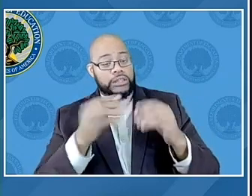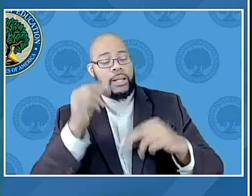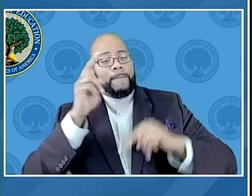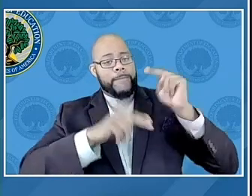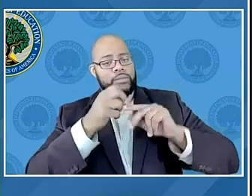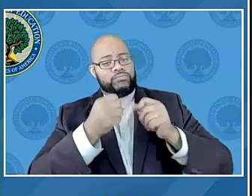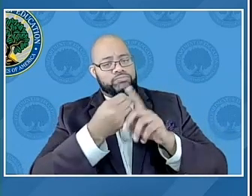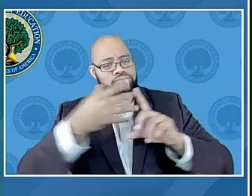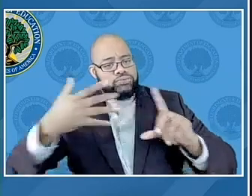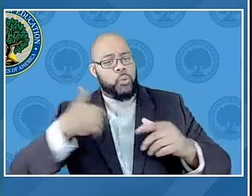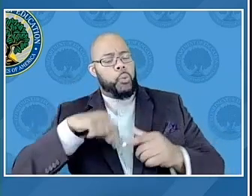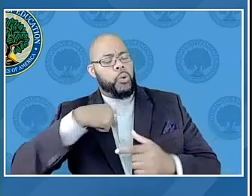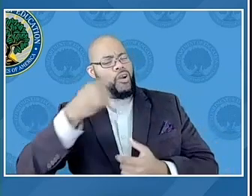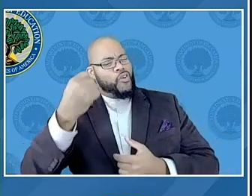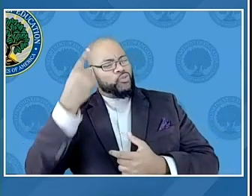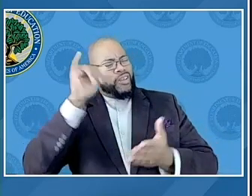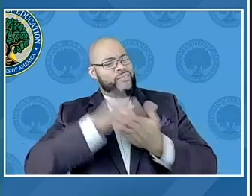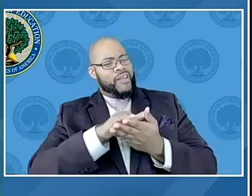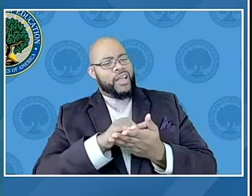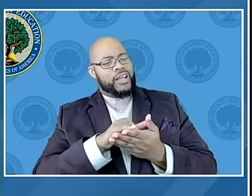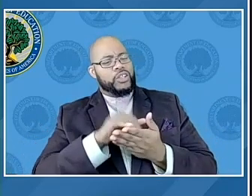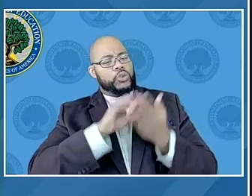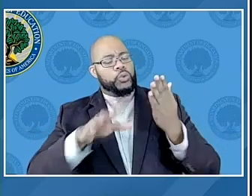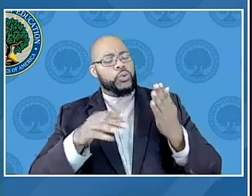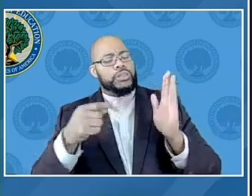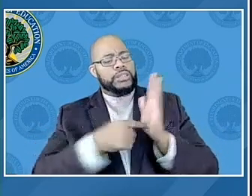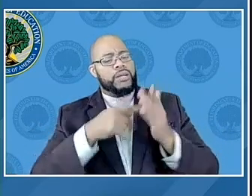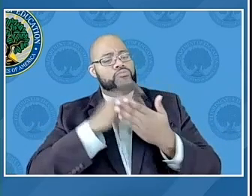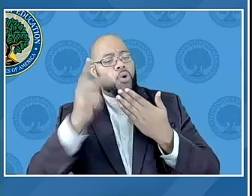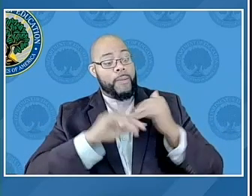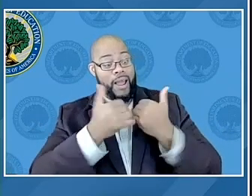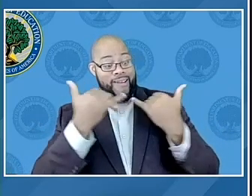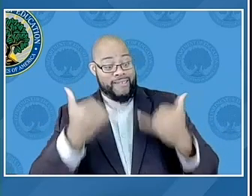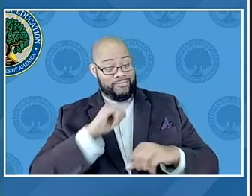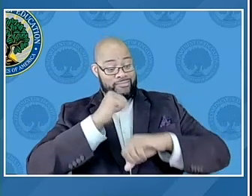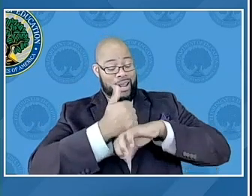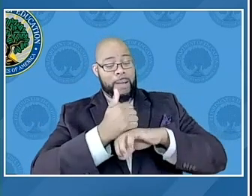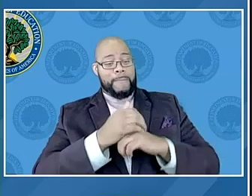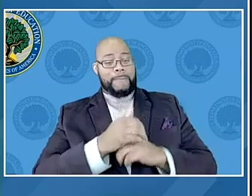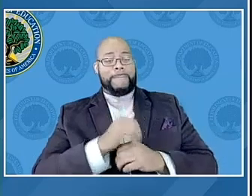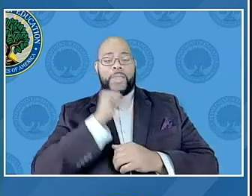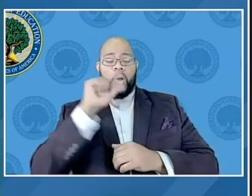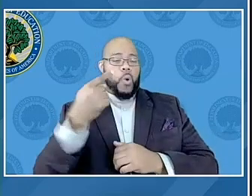be mindful of the fact that the student debt program, the way it is right now, is not only perpetuating, but really